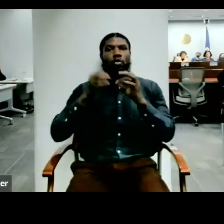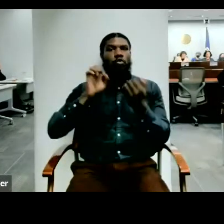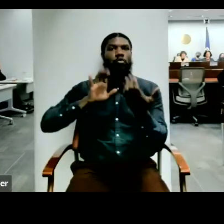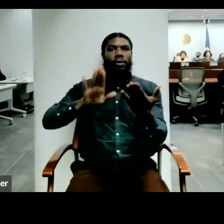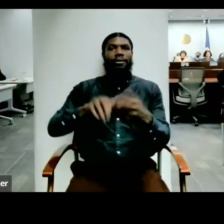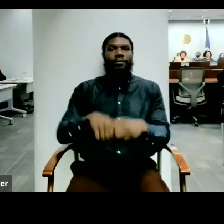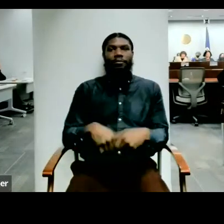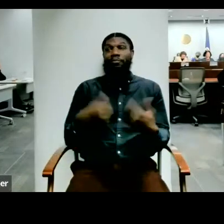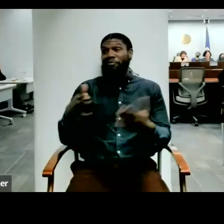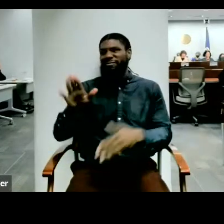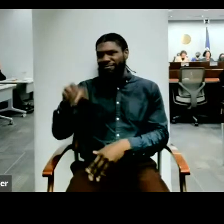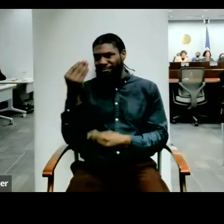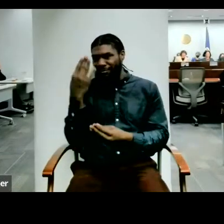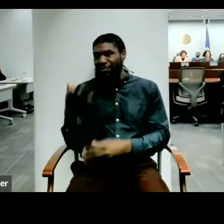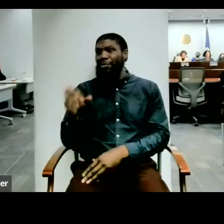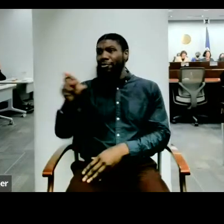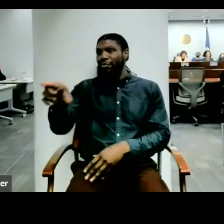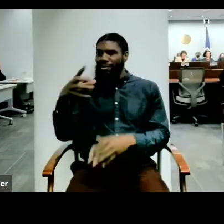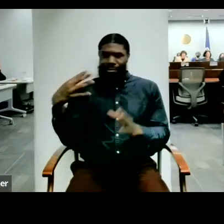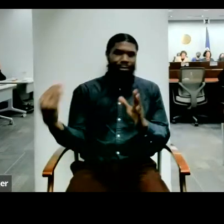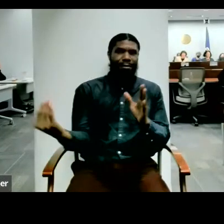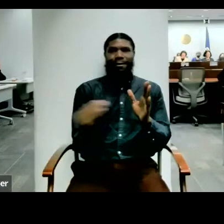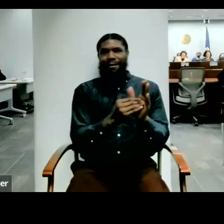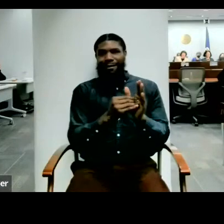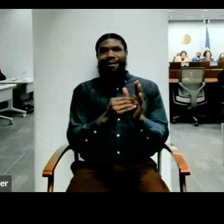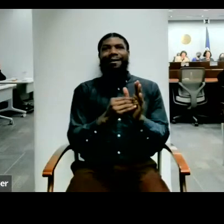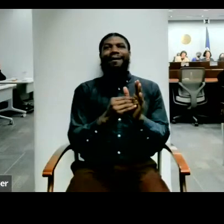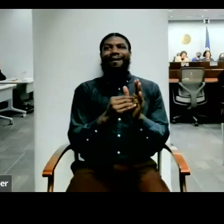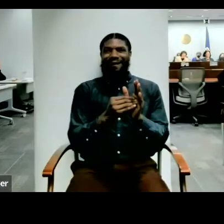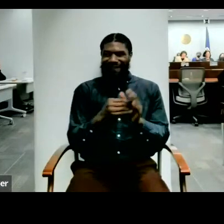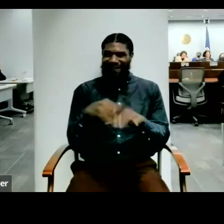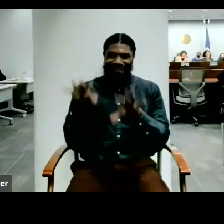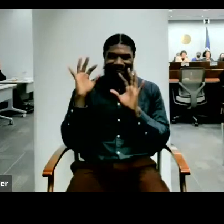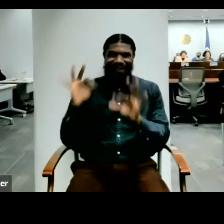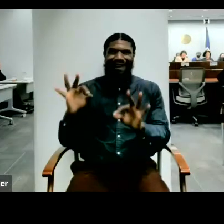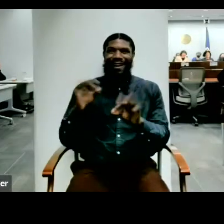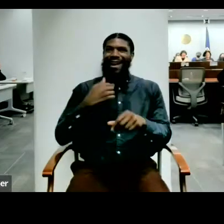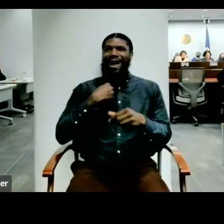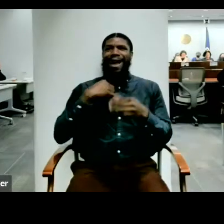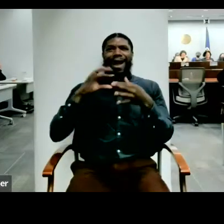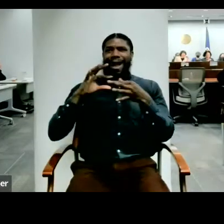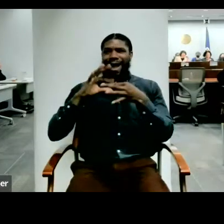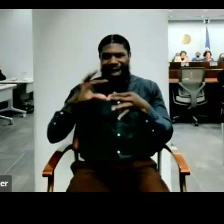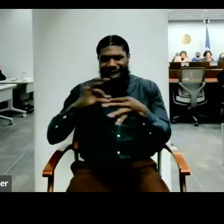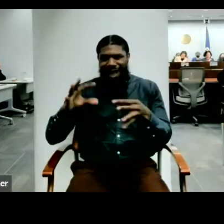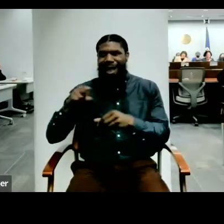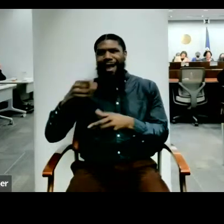You managed to skate in under my wire so thank you I'm sorry I don't have time to